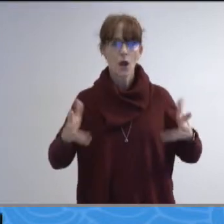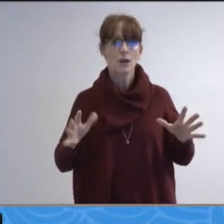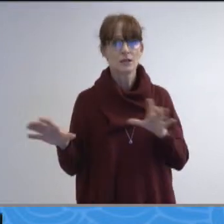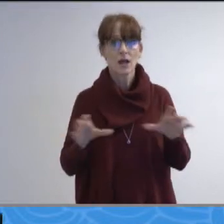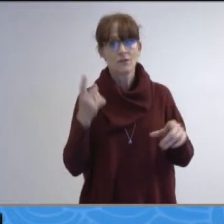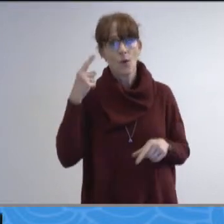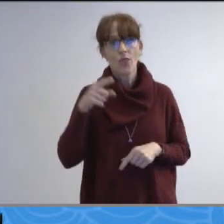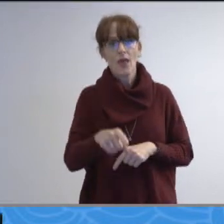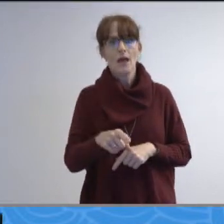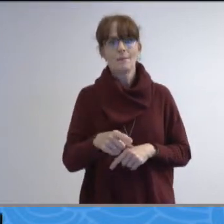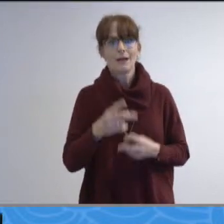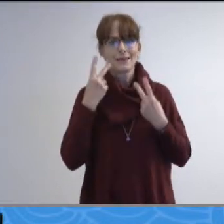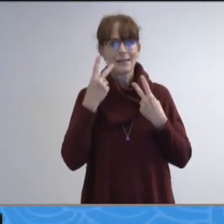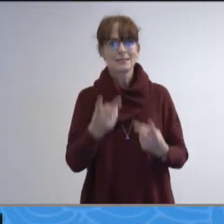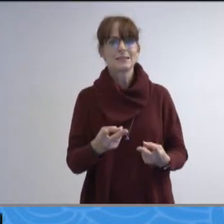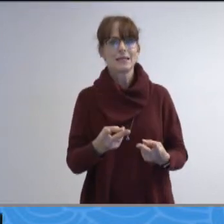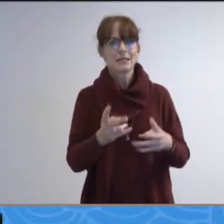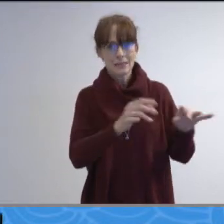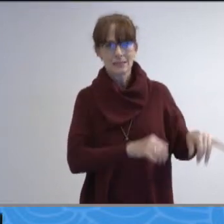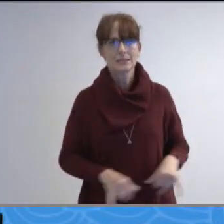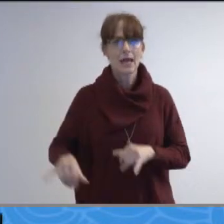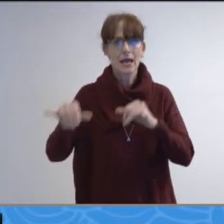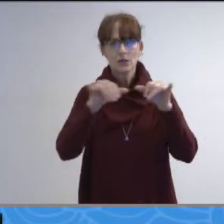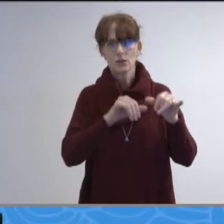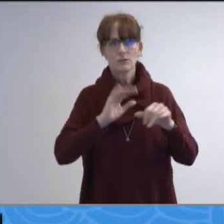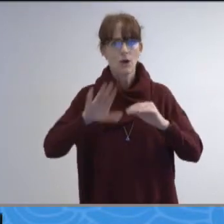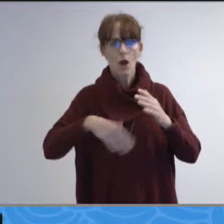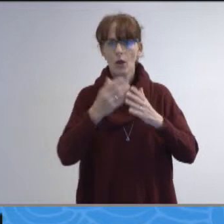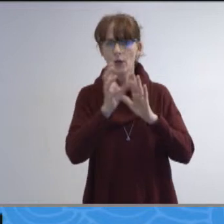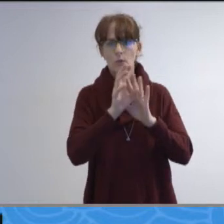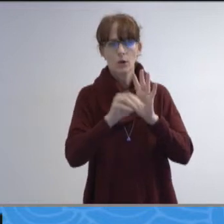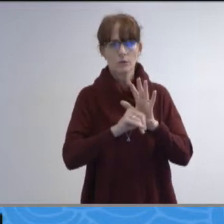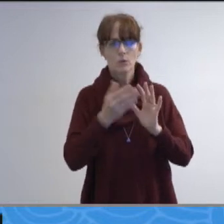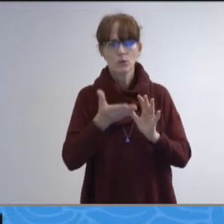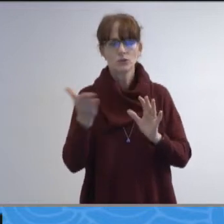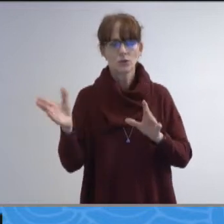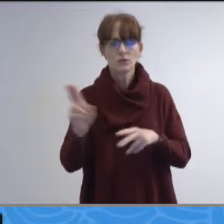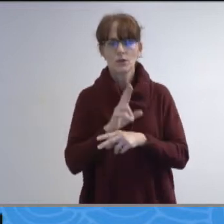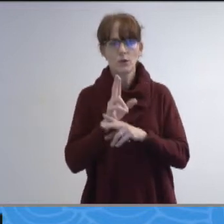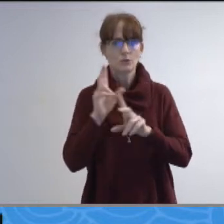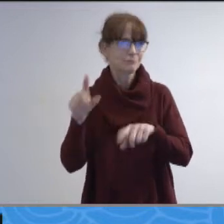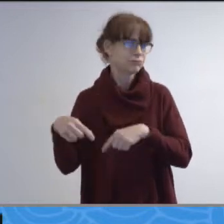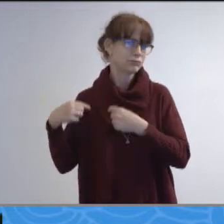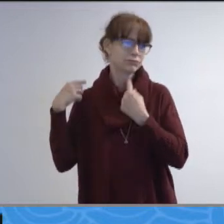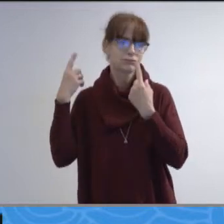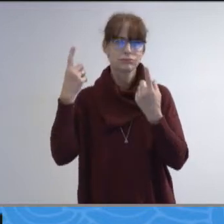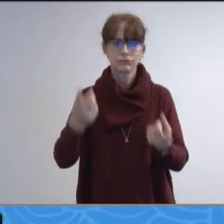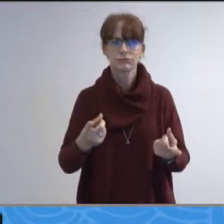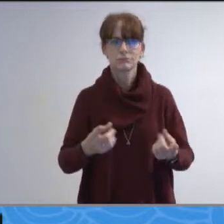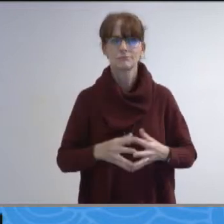So they can see that and against the standards that are in all of their curriculum and resources that they've used since they've been with us.